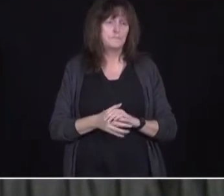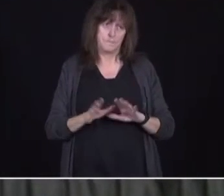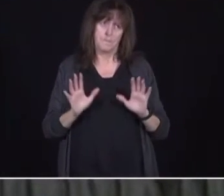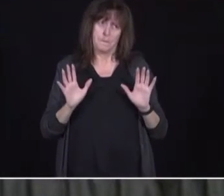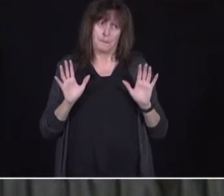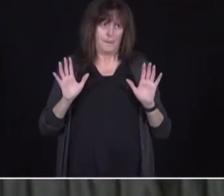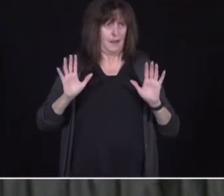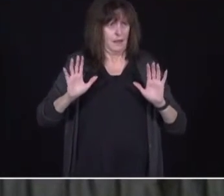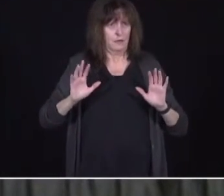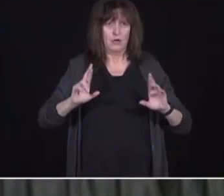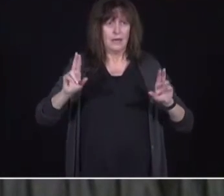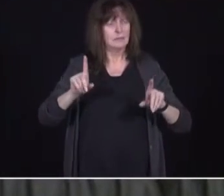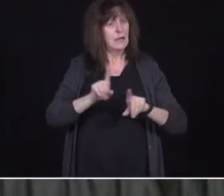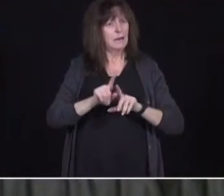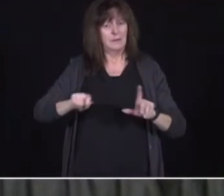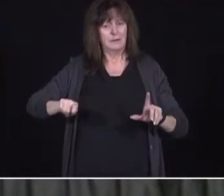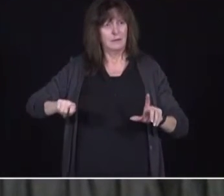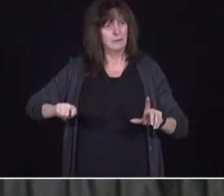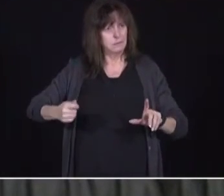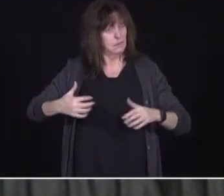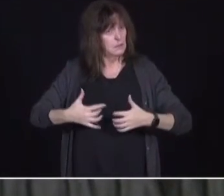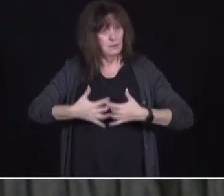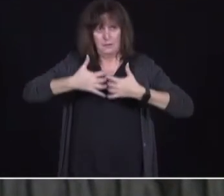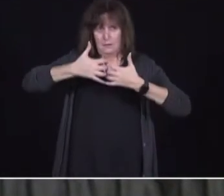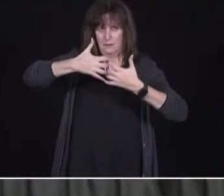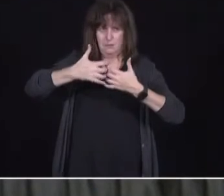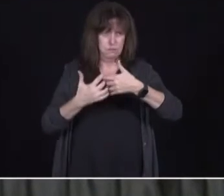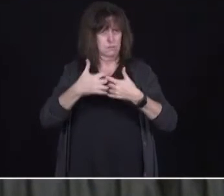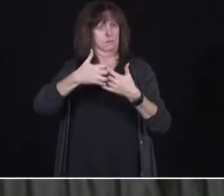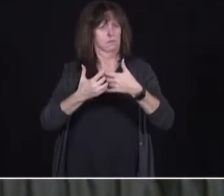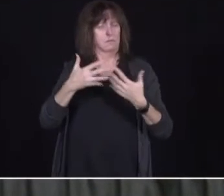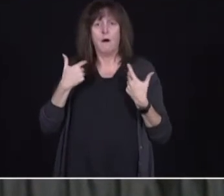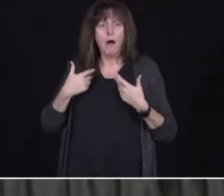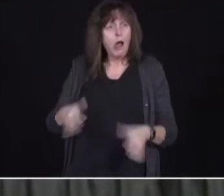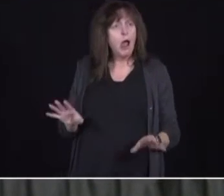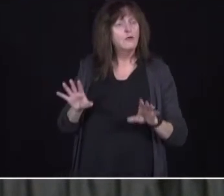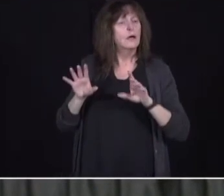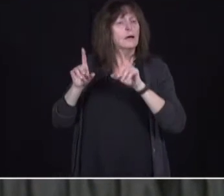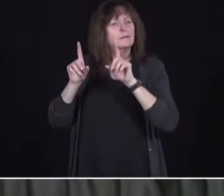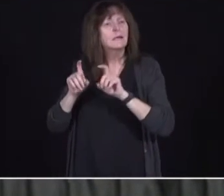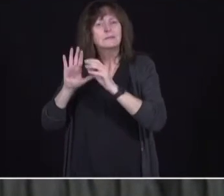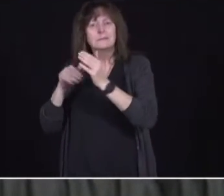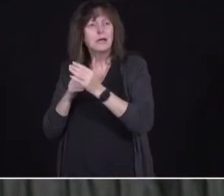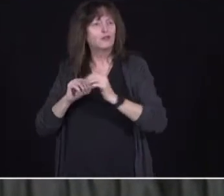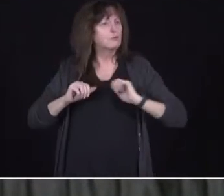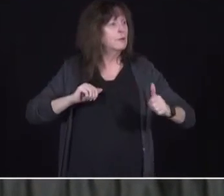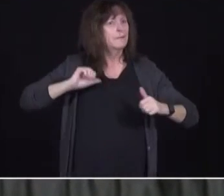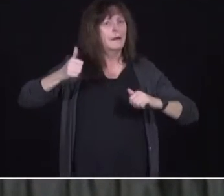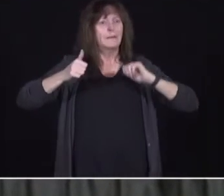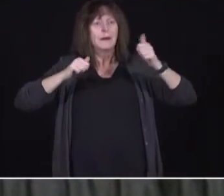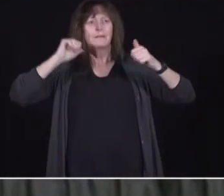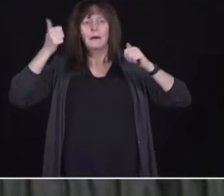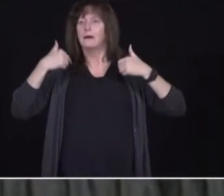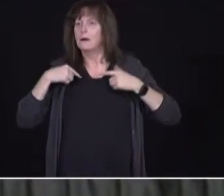needles per day if we had vaccines to do it. And a week after that we could ramp up exponentially more than that if the vaccine